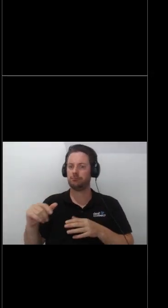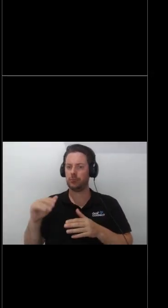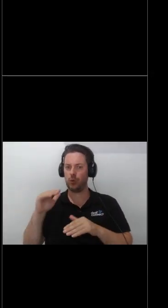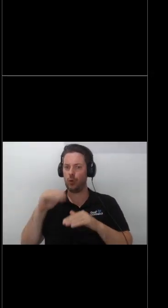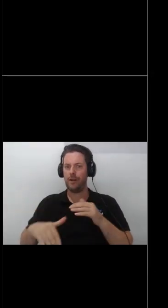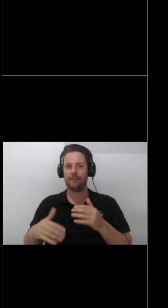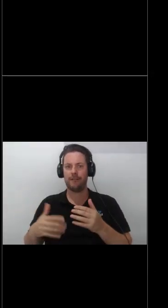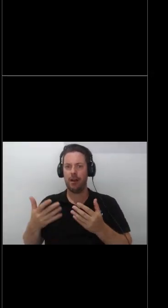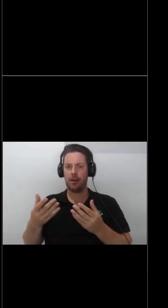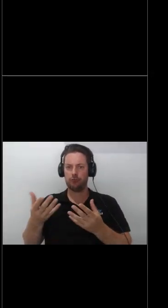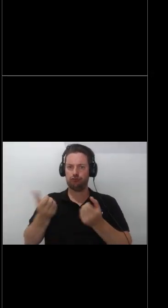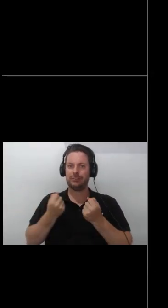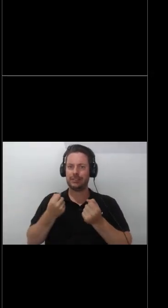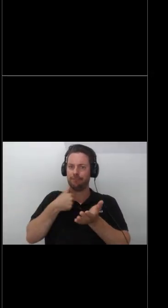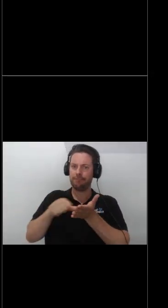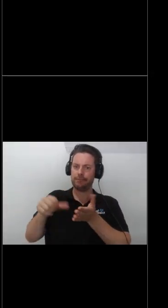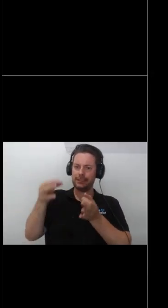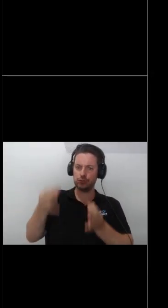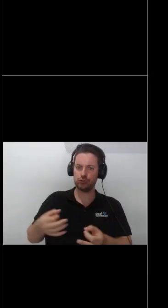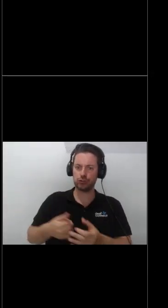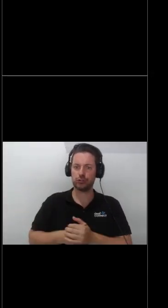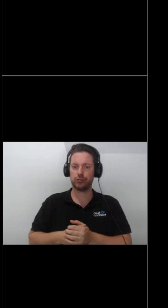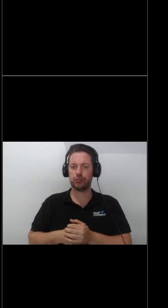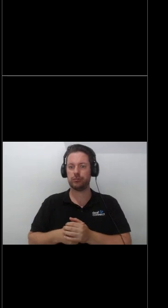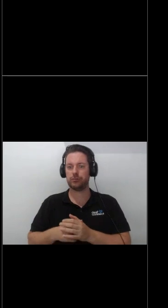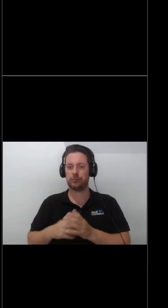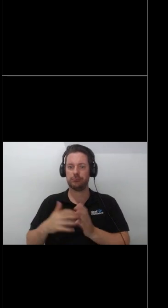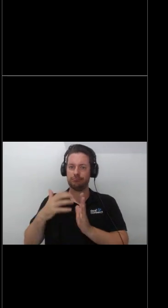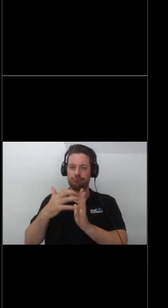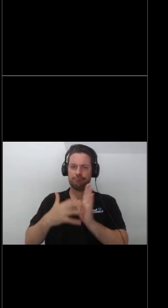for statements of reasons, appealing and getting further advice